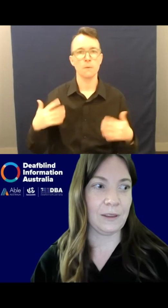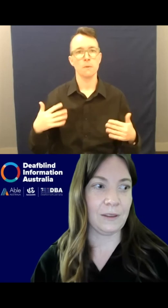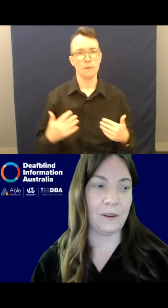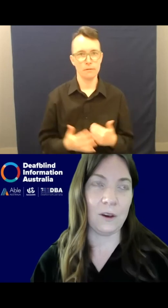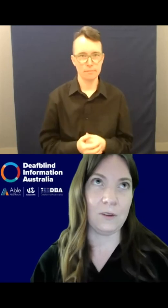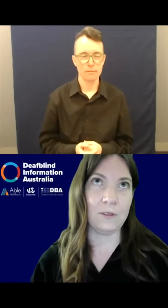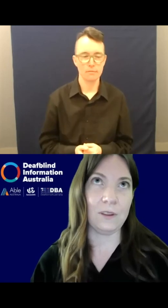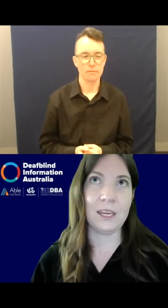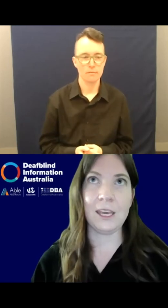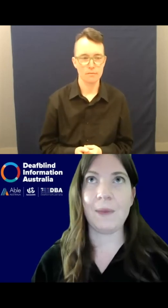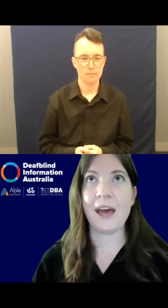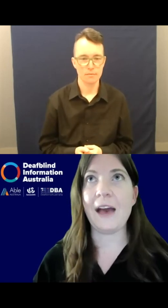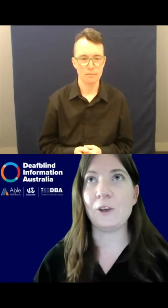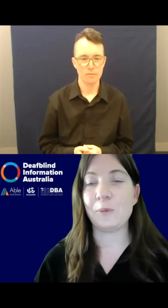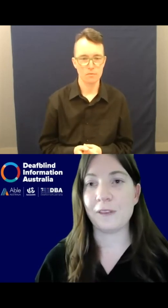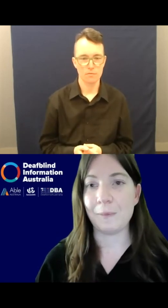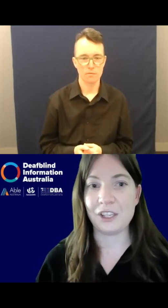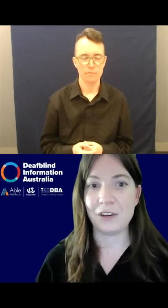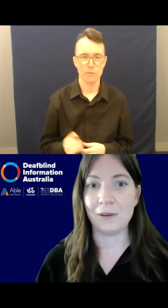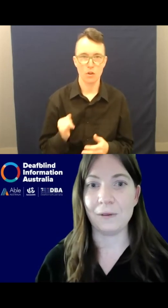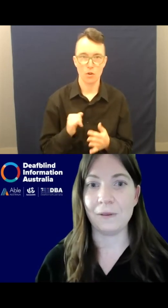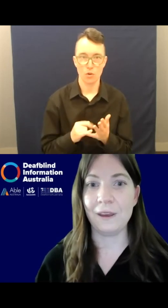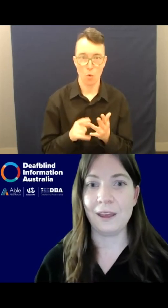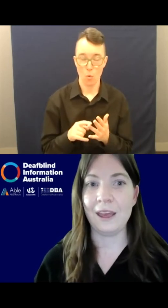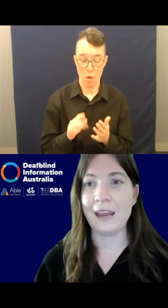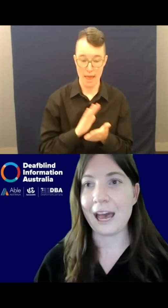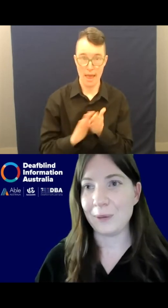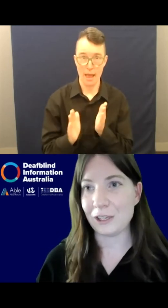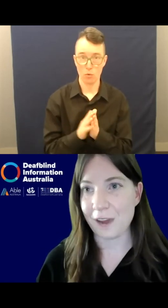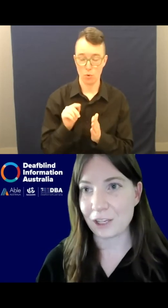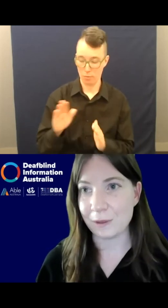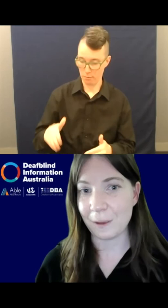So thinking about how you present materials and how you interact with someone.